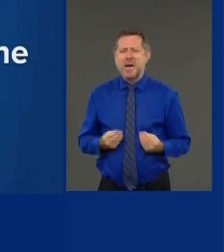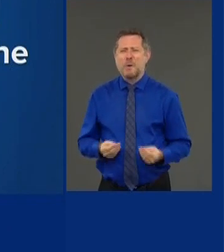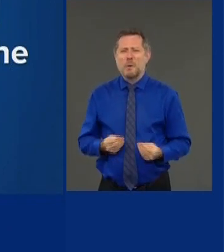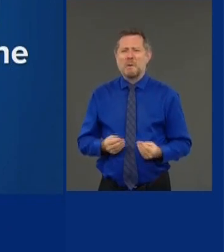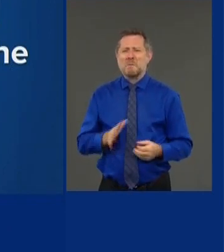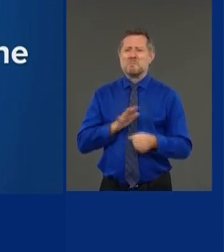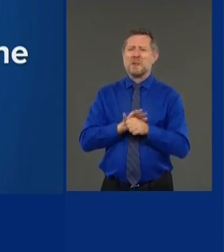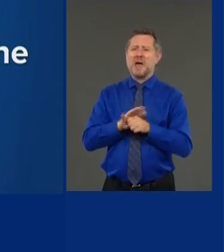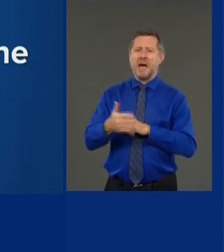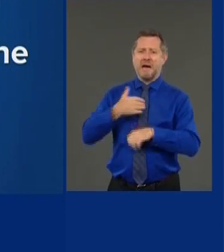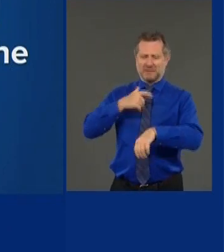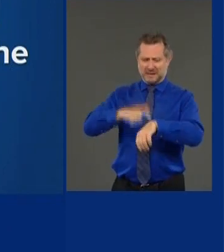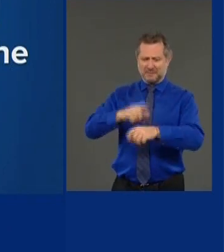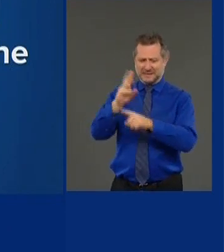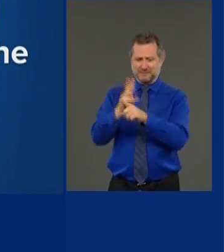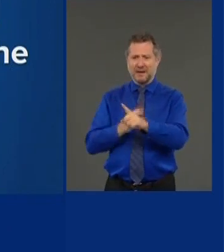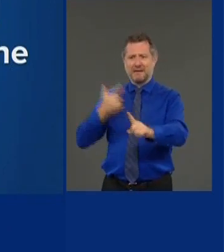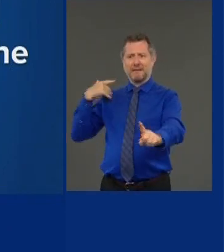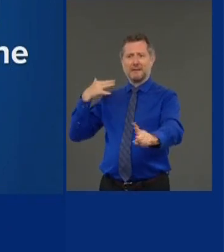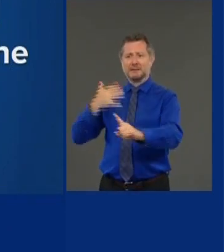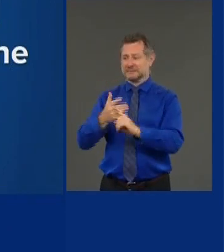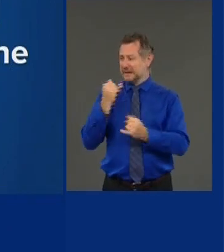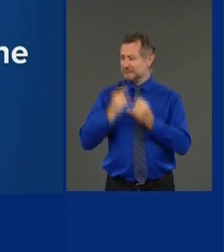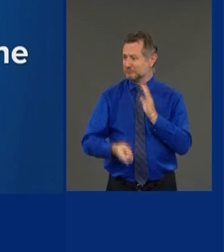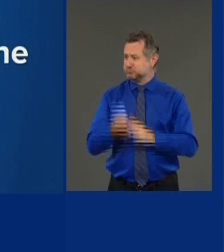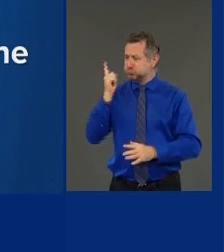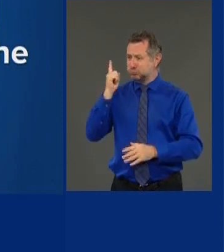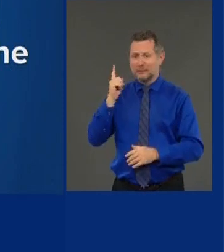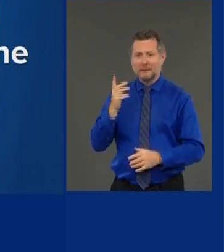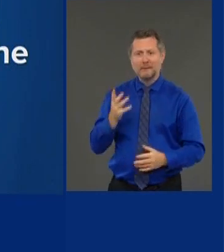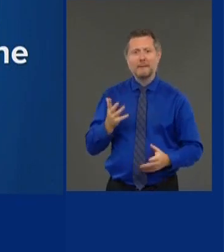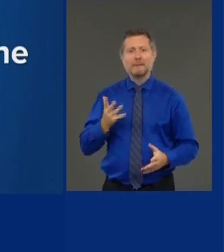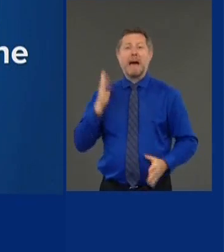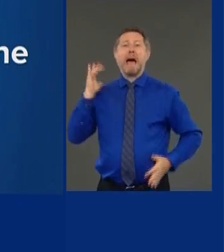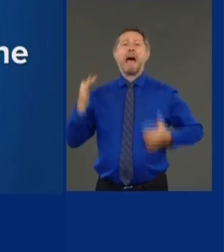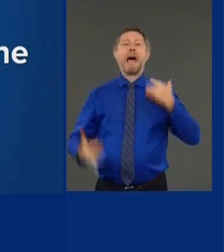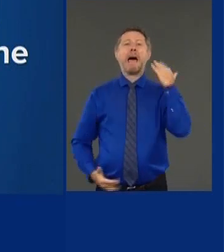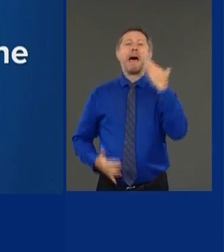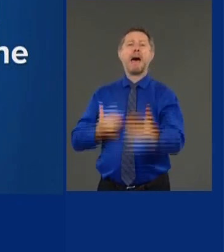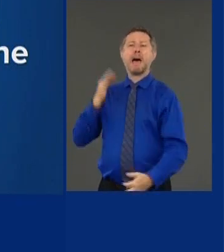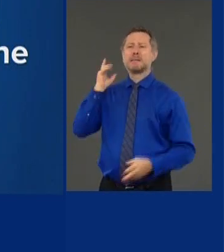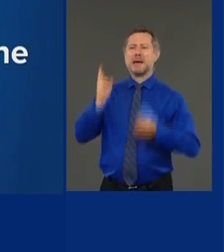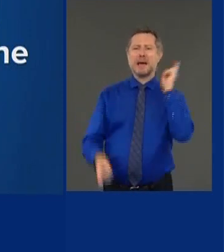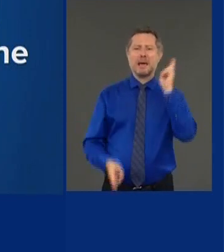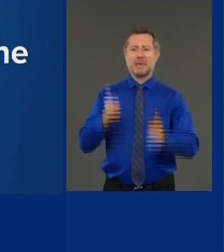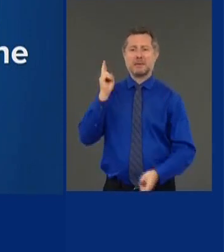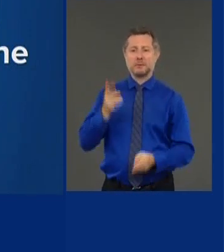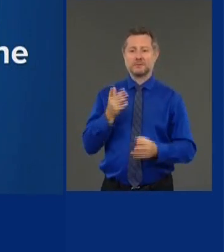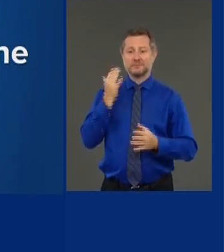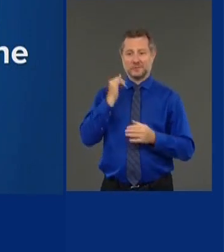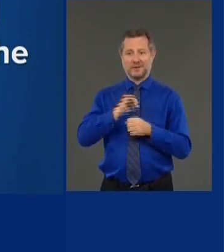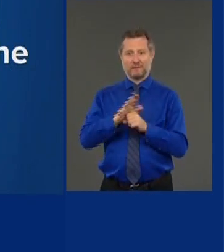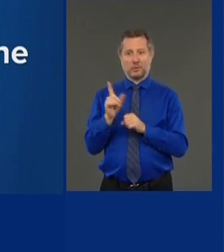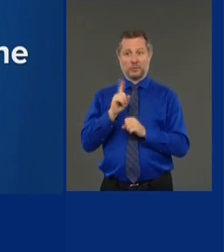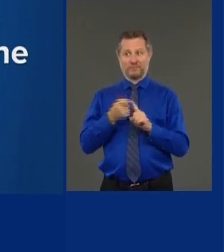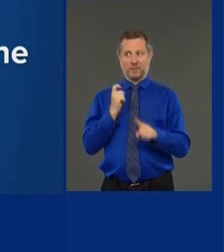CONTACT TRACING! HOW CAN IT BE? YOU HAD SIX MONTHS. HERE IN NEW YORK, WE HAD TWO